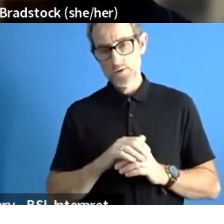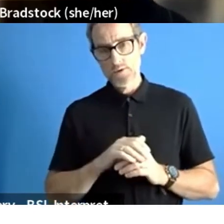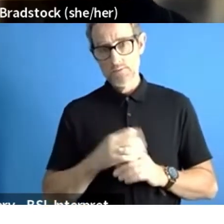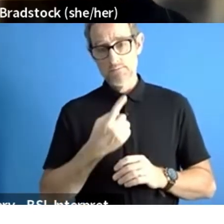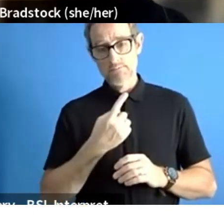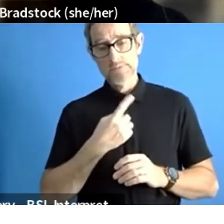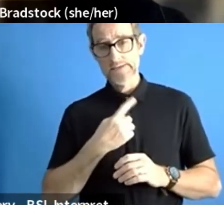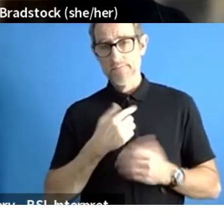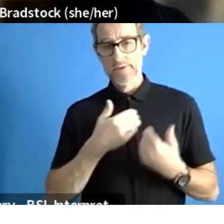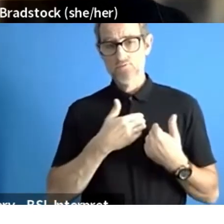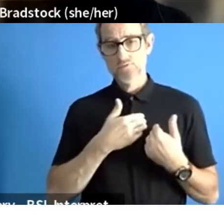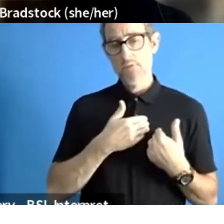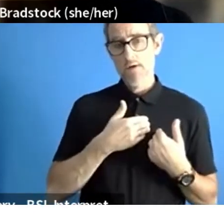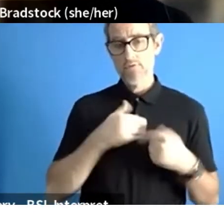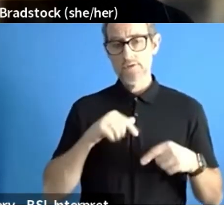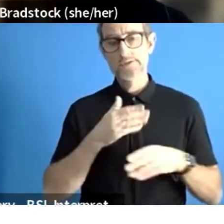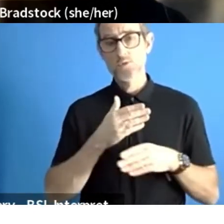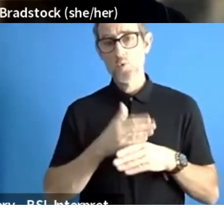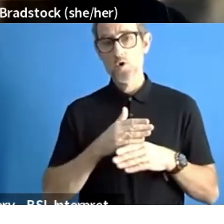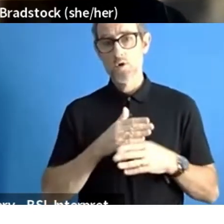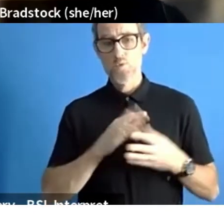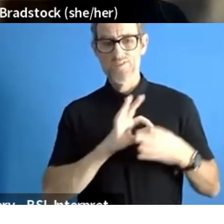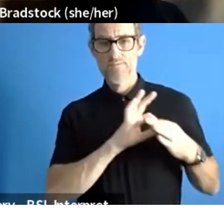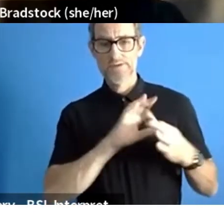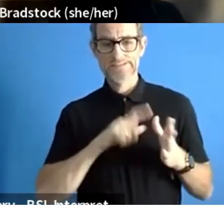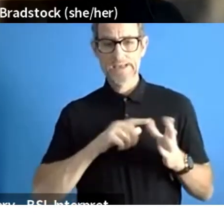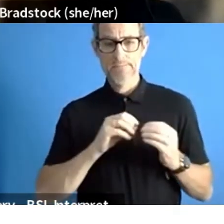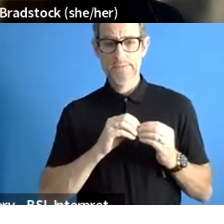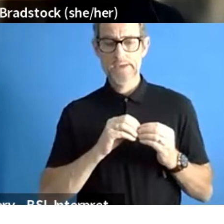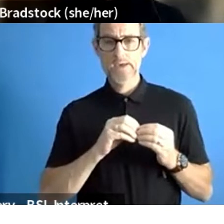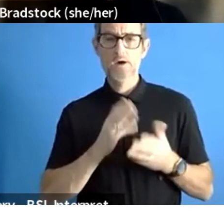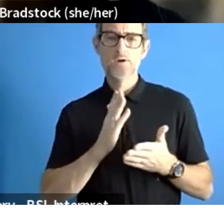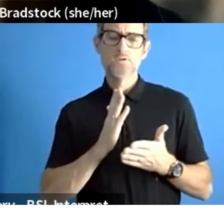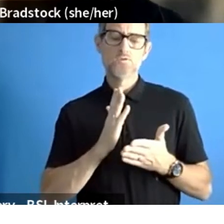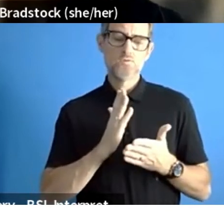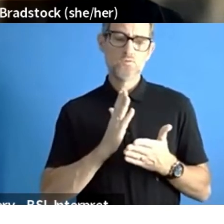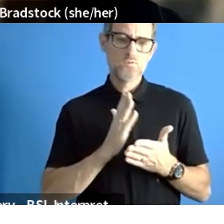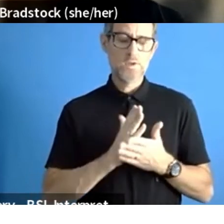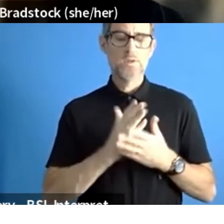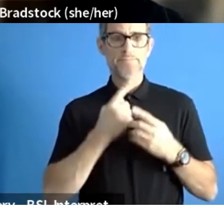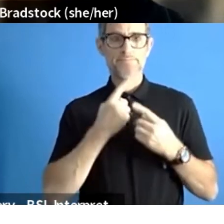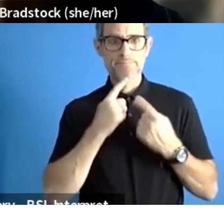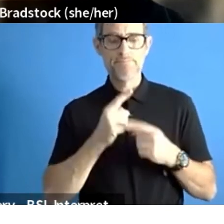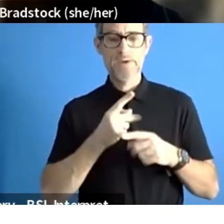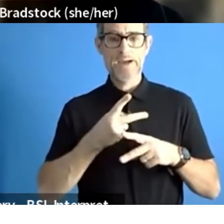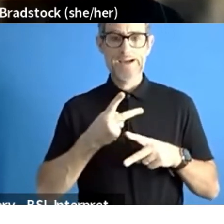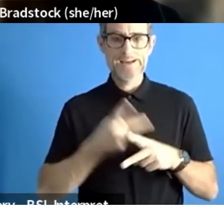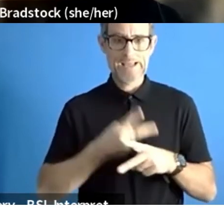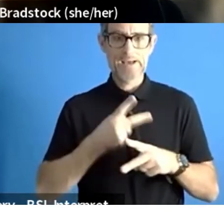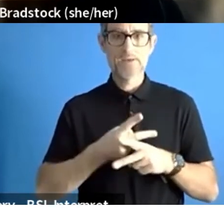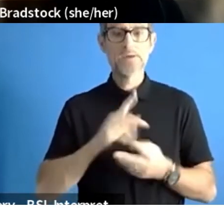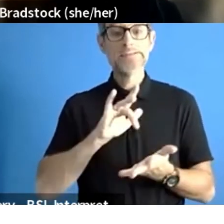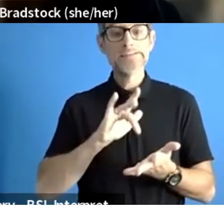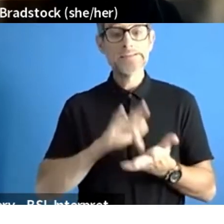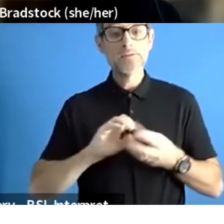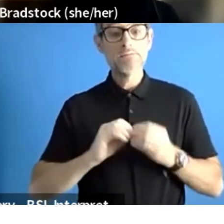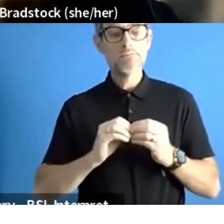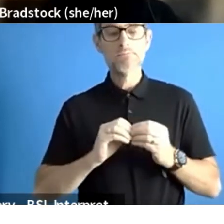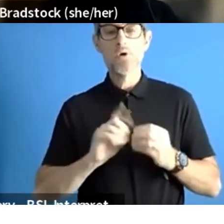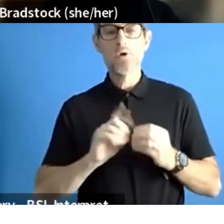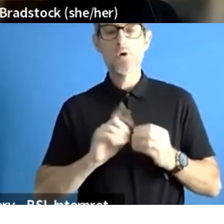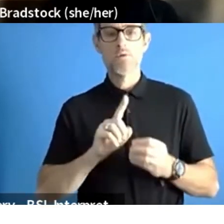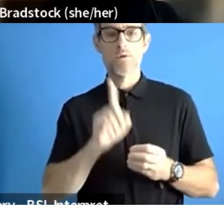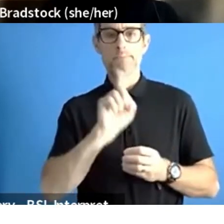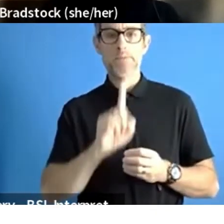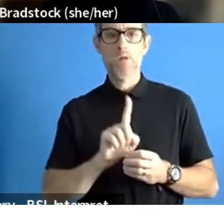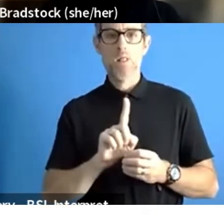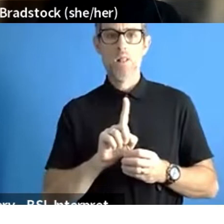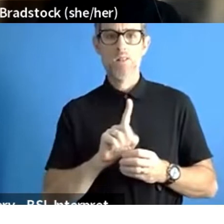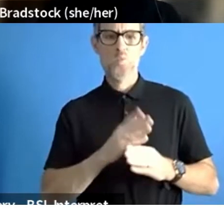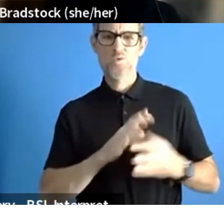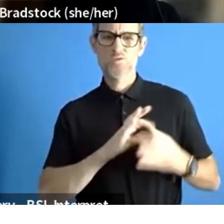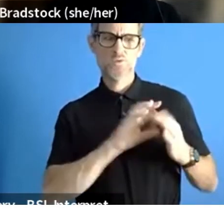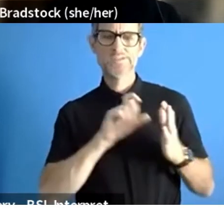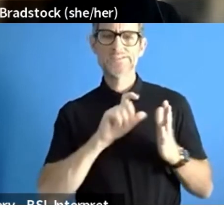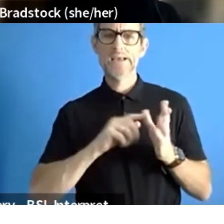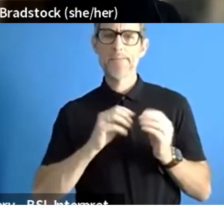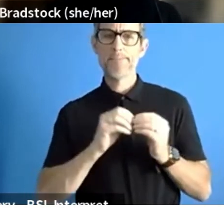Thanks, Rowena, with our work at Citizens Advice there are a couple